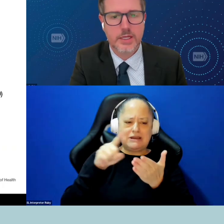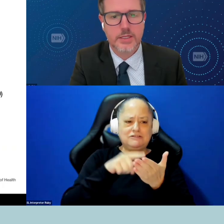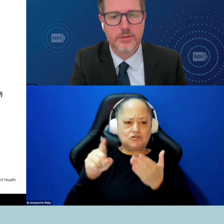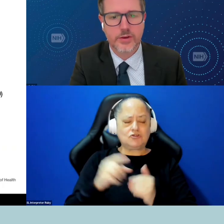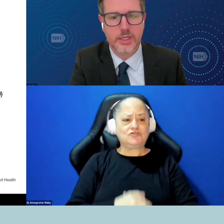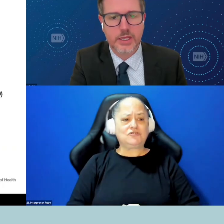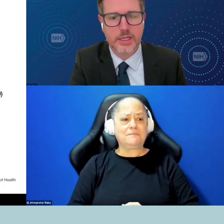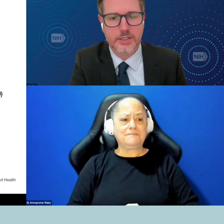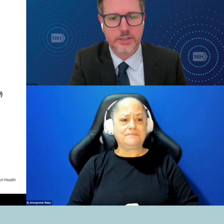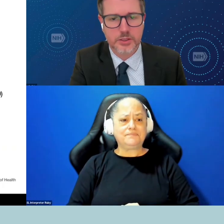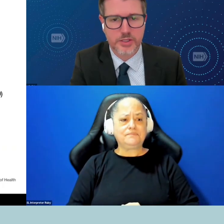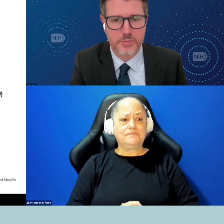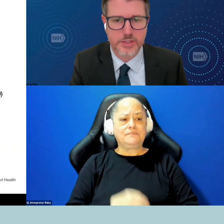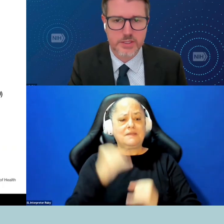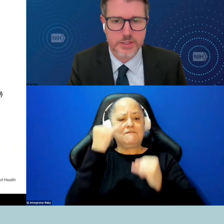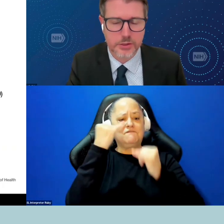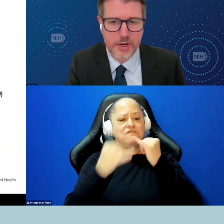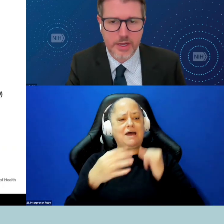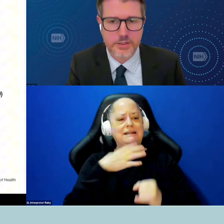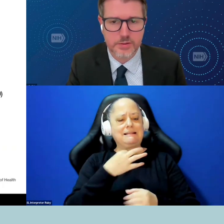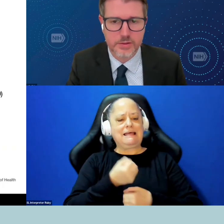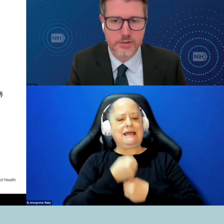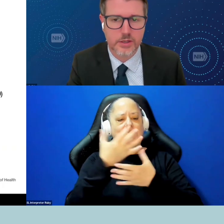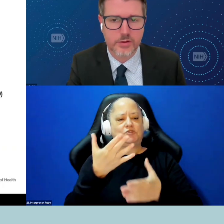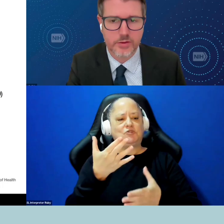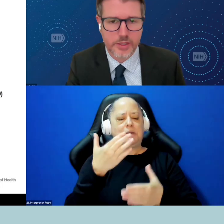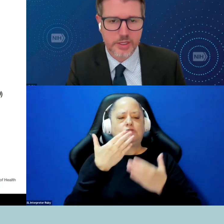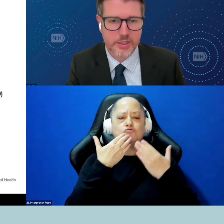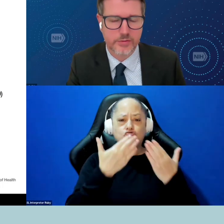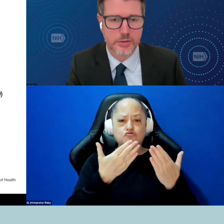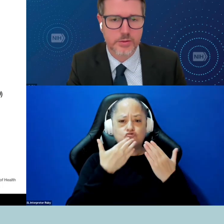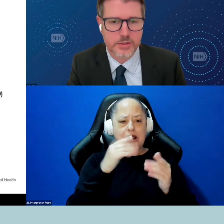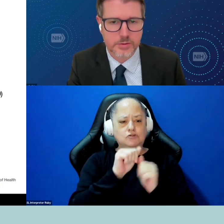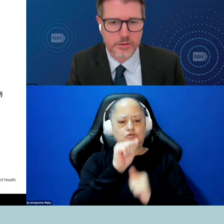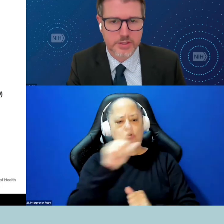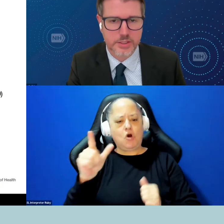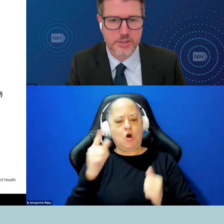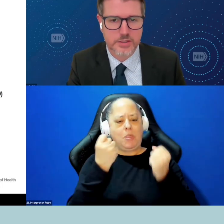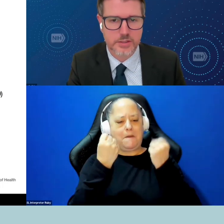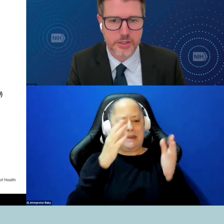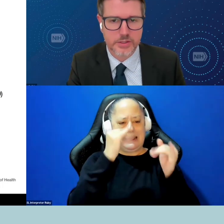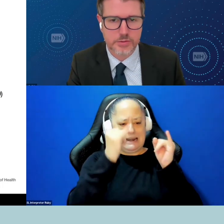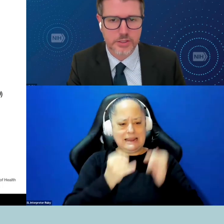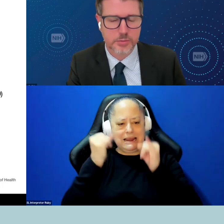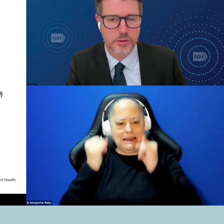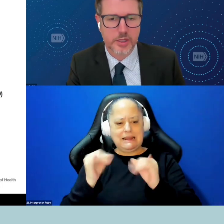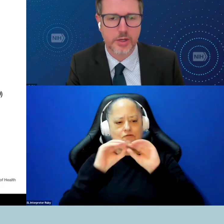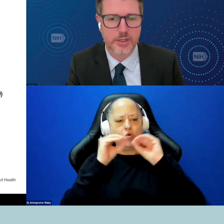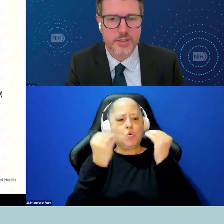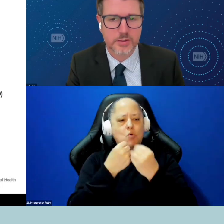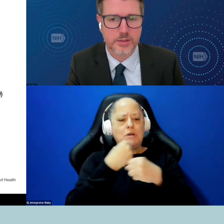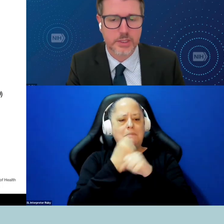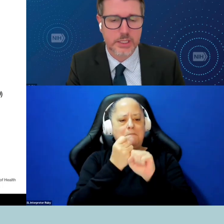So finally, I'd like to express my sincere gratitude to all the many individuals and organizations that made the strategic plan possible.